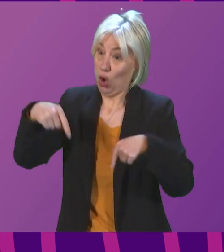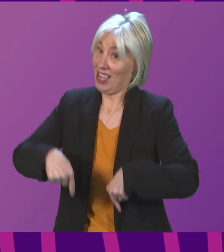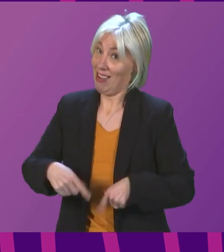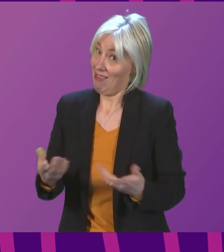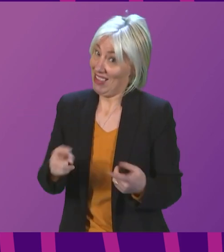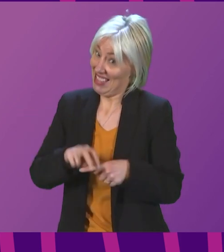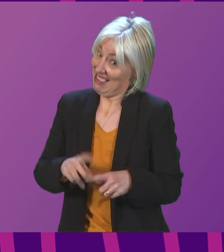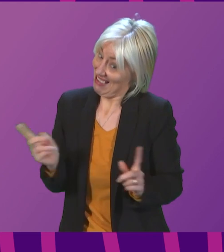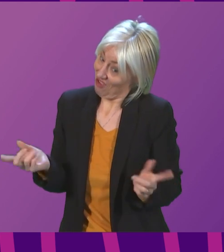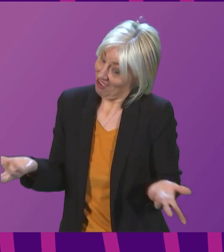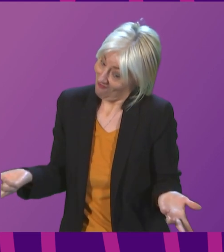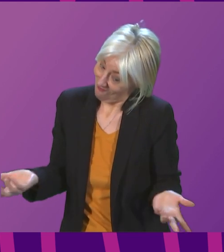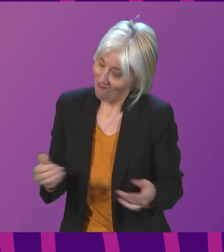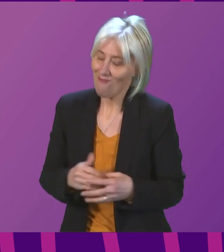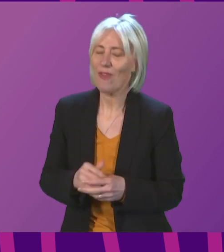I will just repeat what the opportunity is.